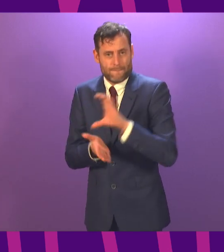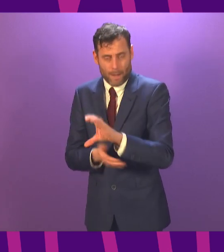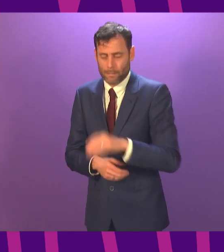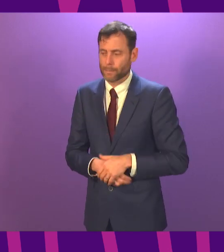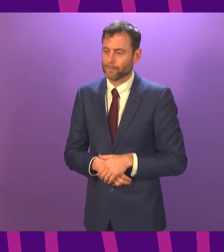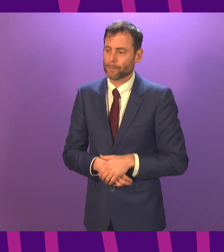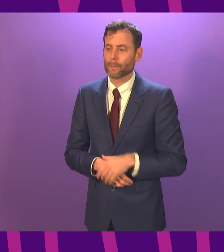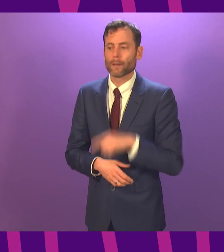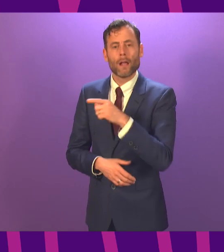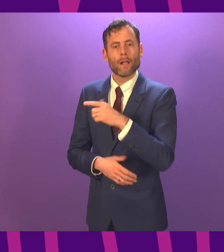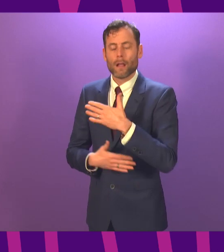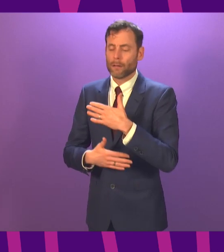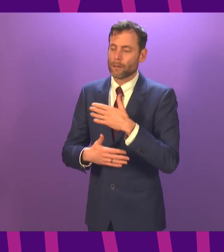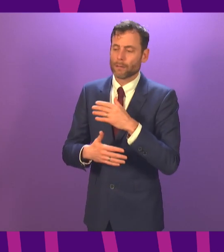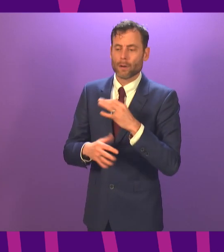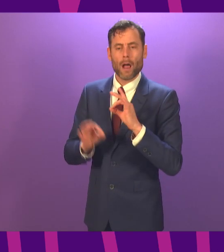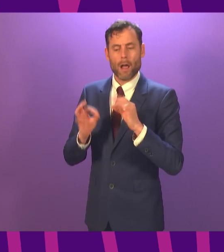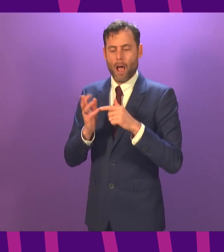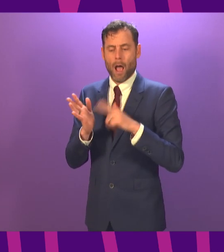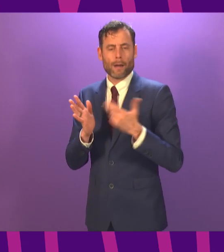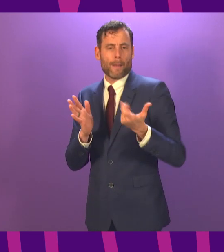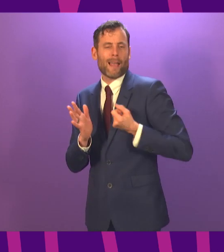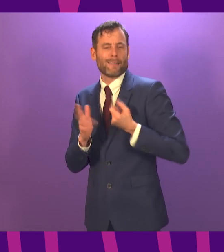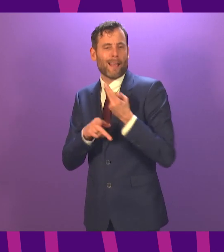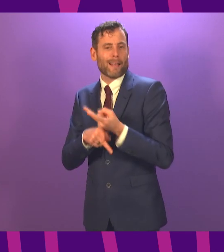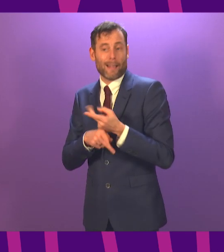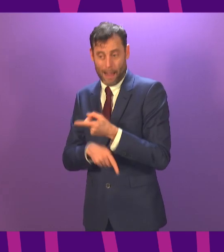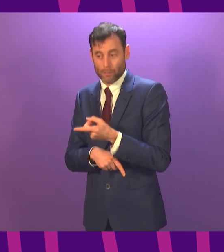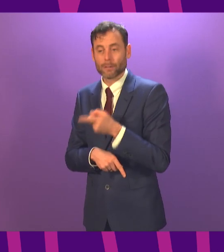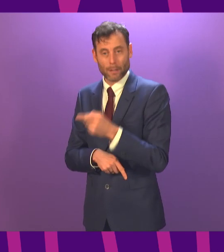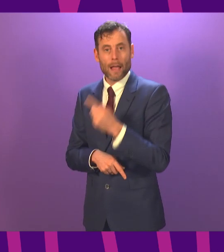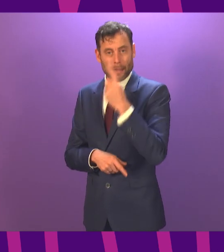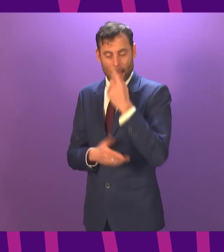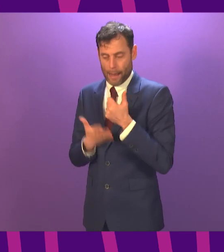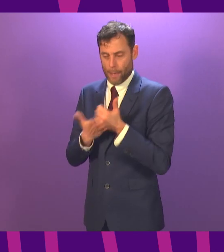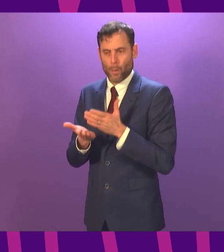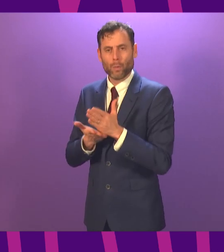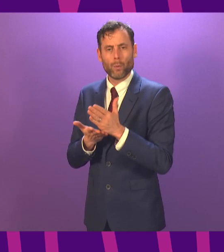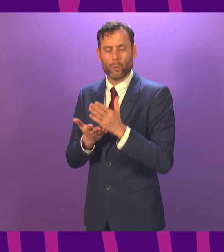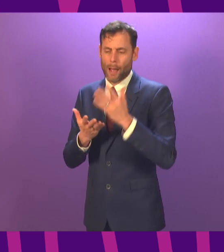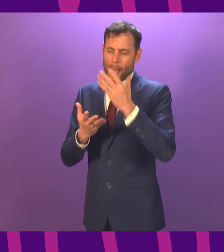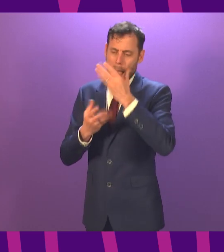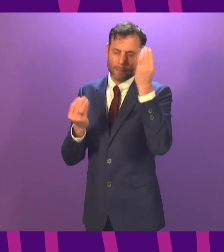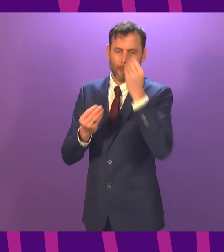will also get more support, with new funding for counselling being provided through Alzheimer